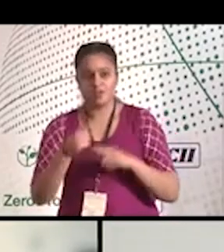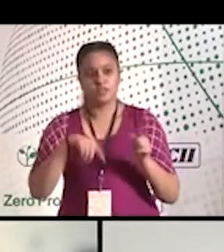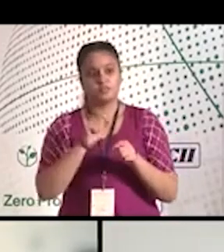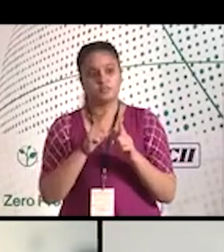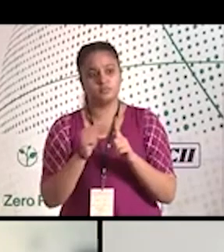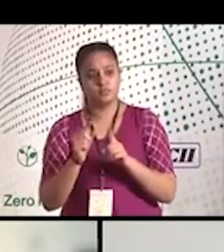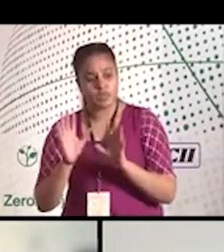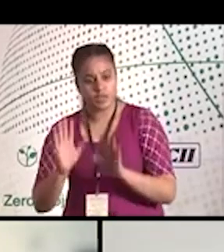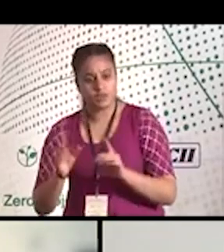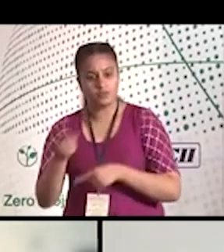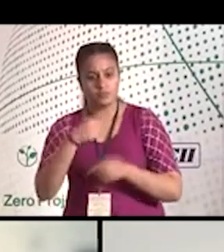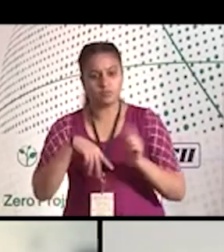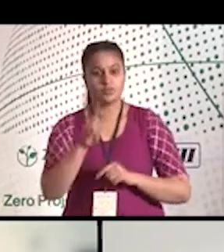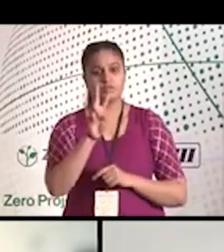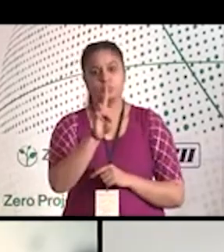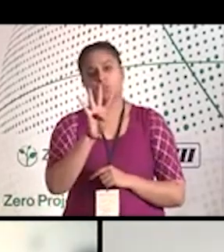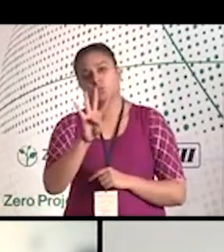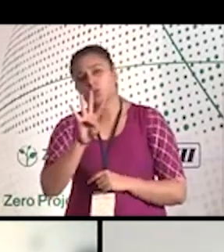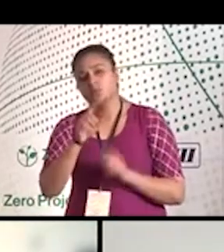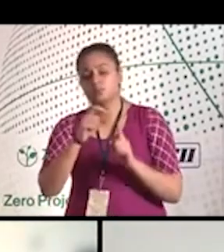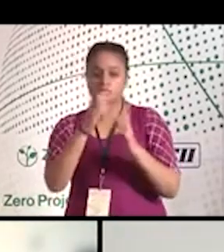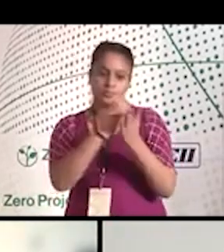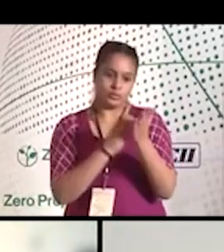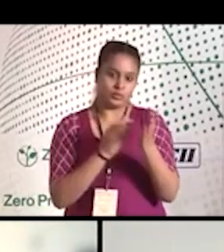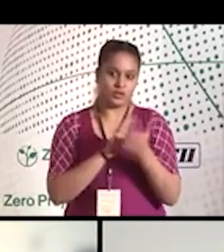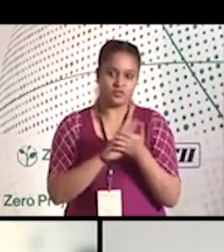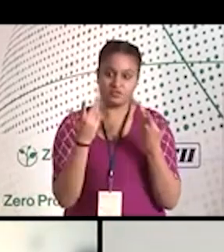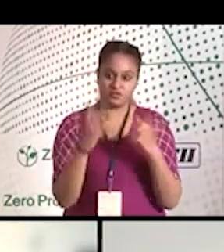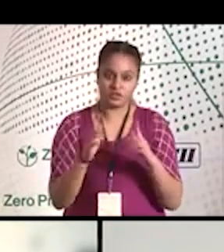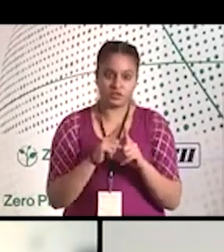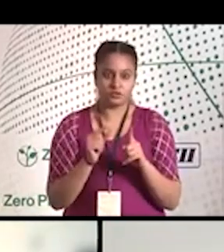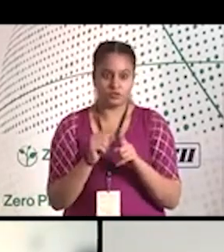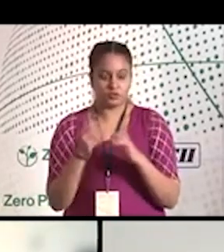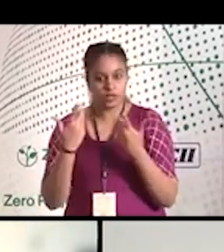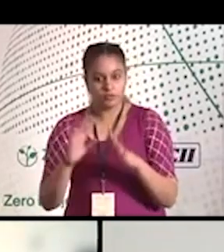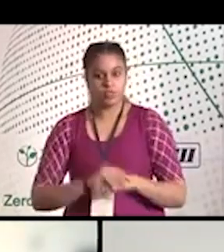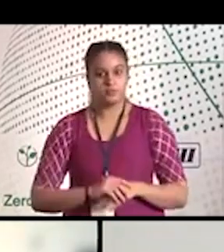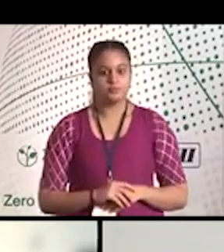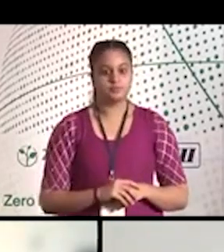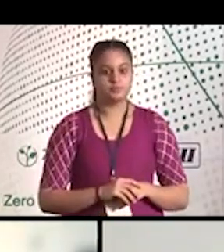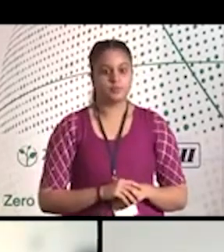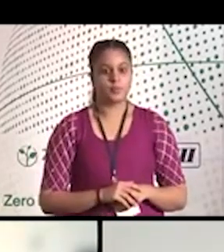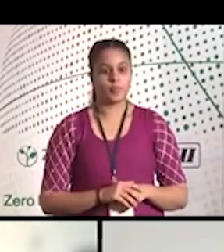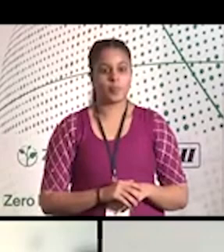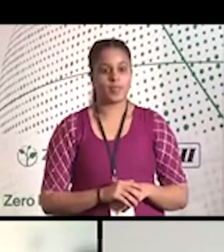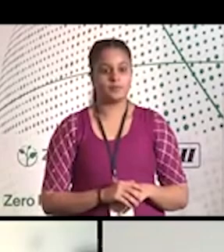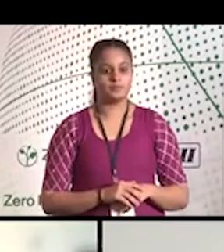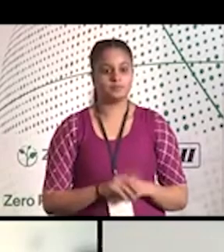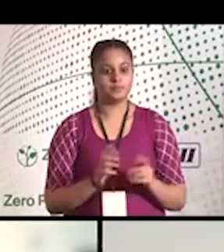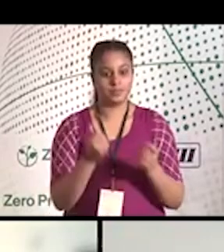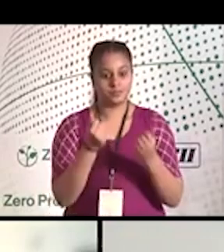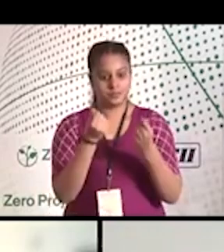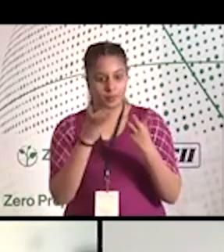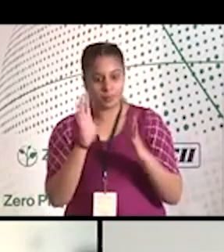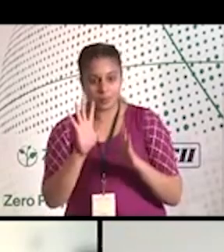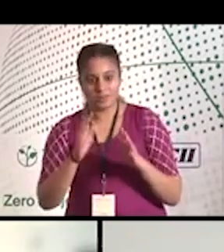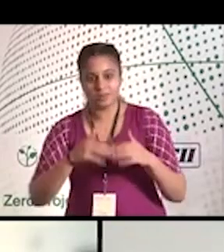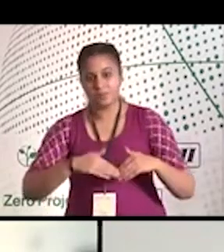I think 24 programs the world we're not in every city, but we're in quite a number of large employment centers